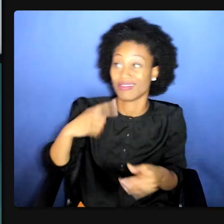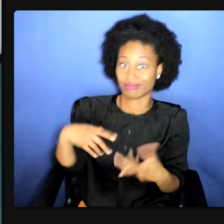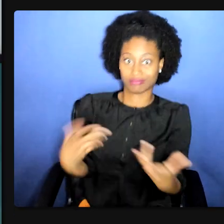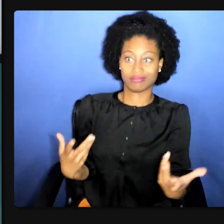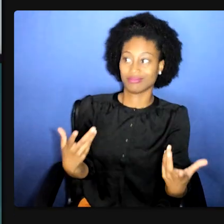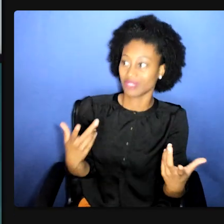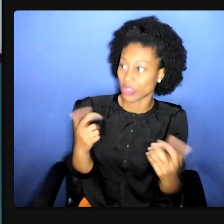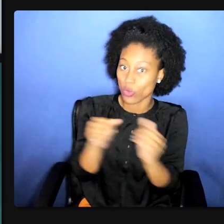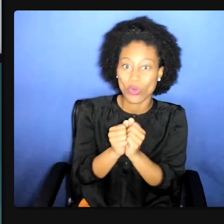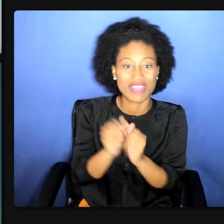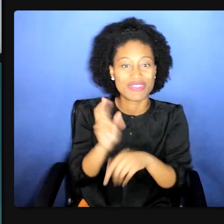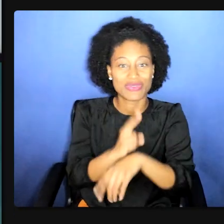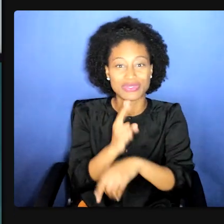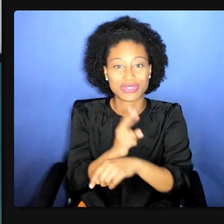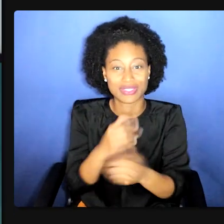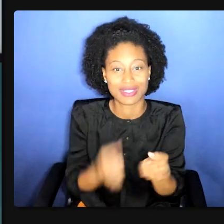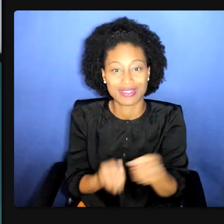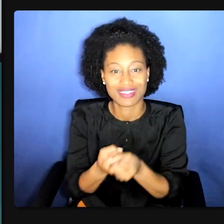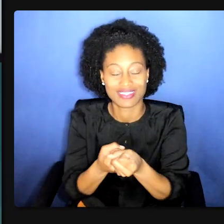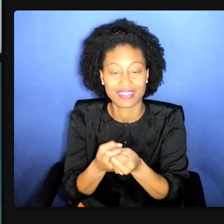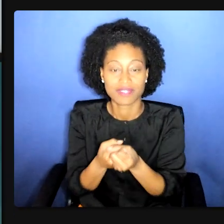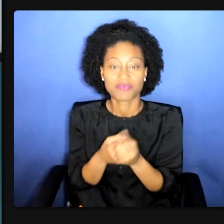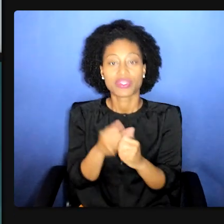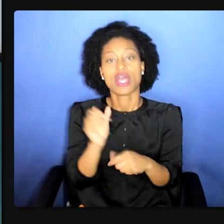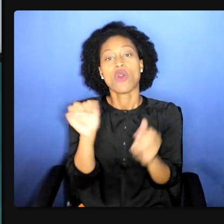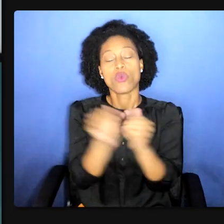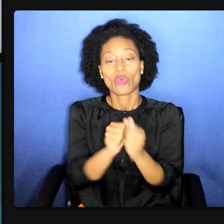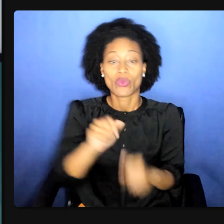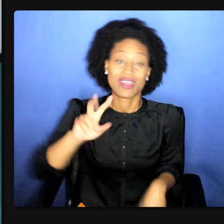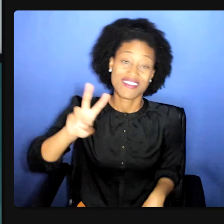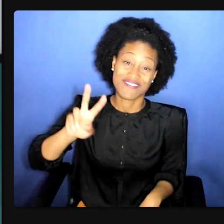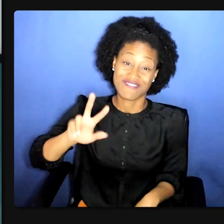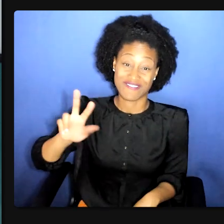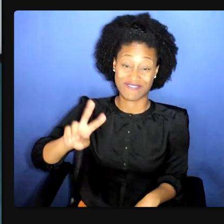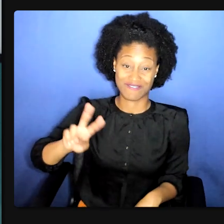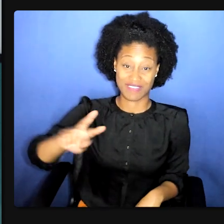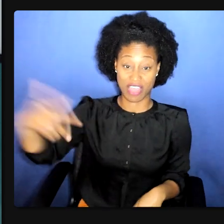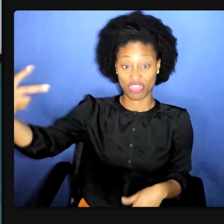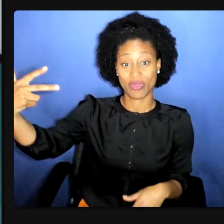in terms of v3 obviously it's not available publicly yet but as we go to public availability